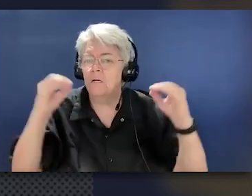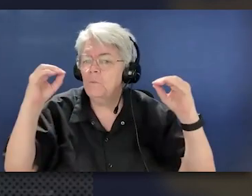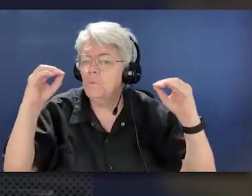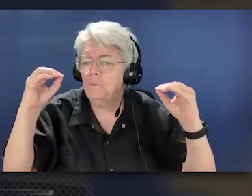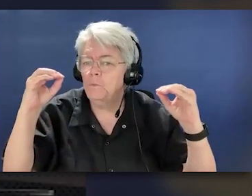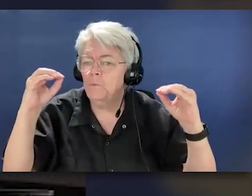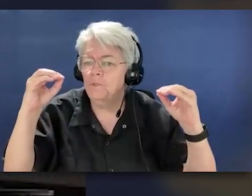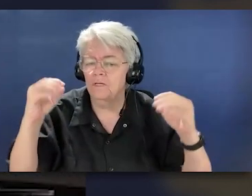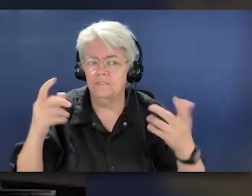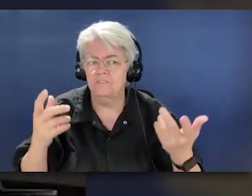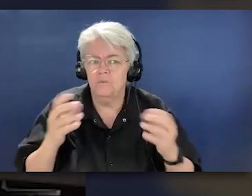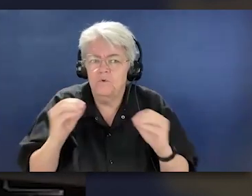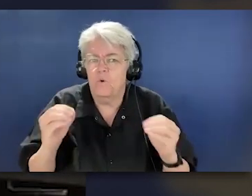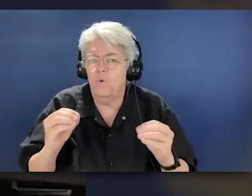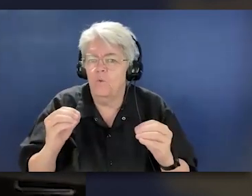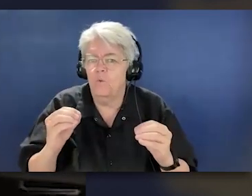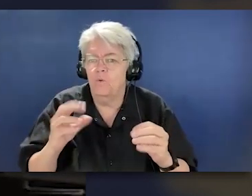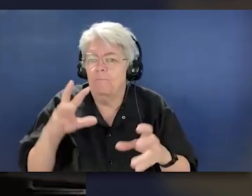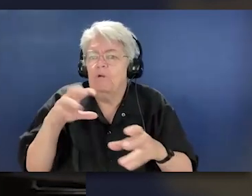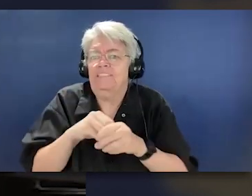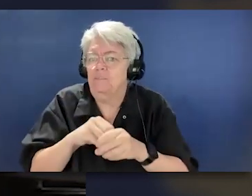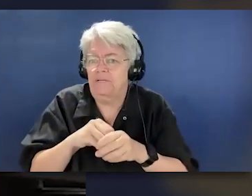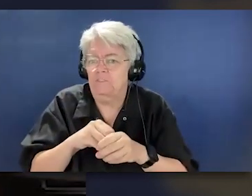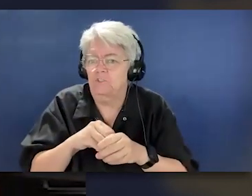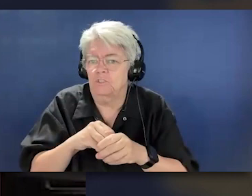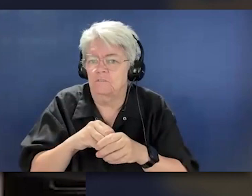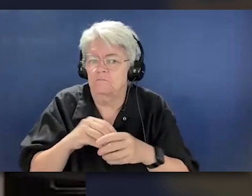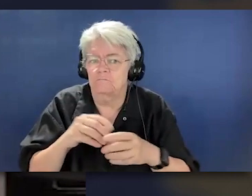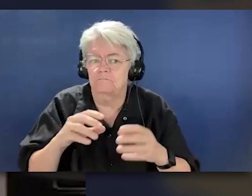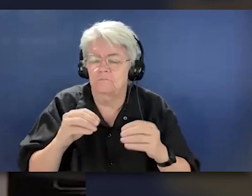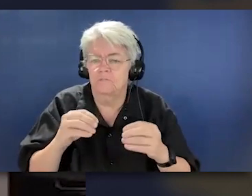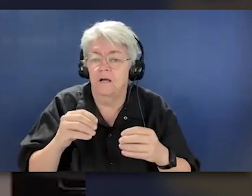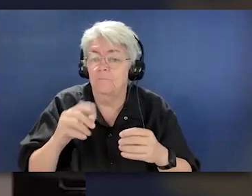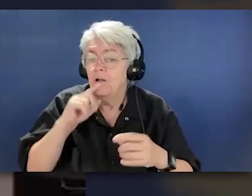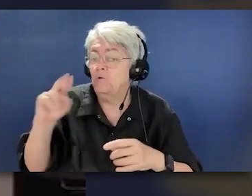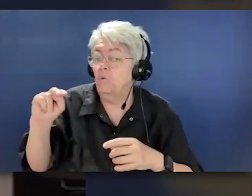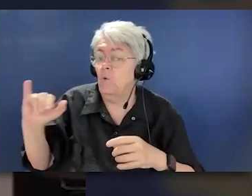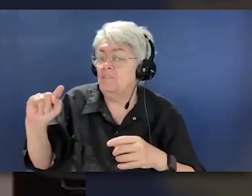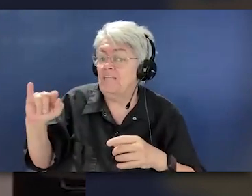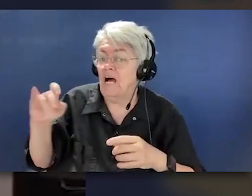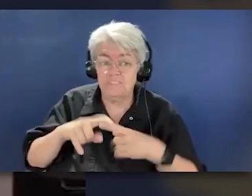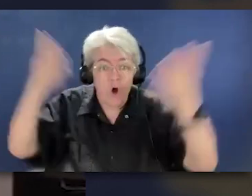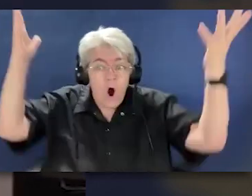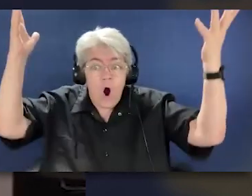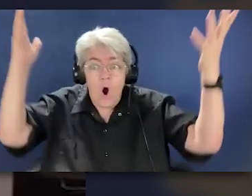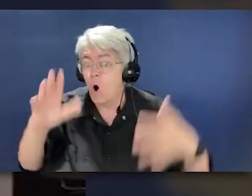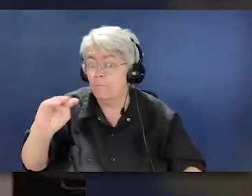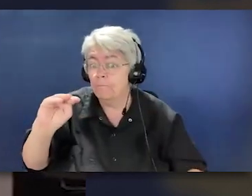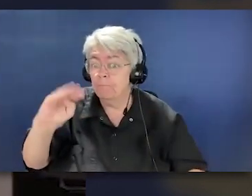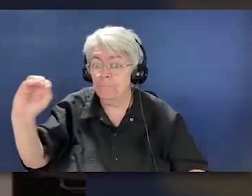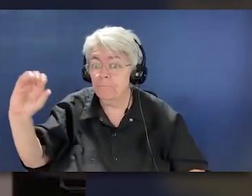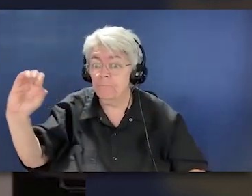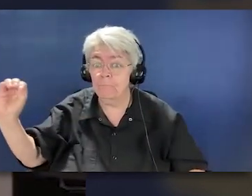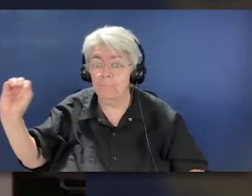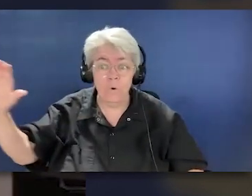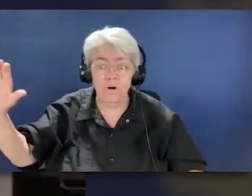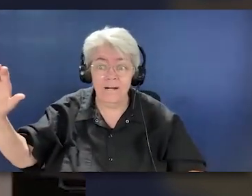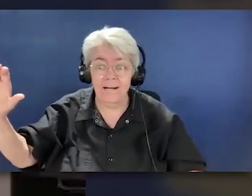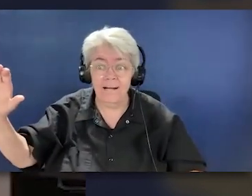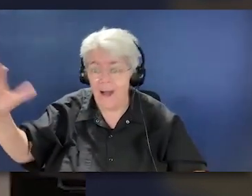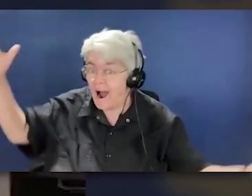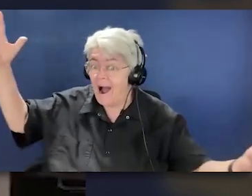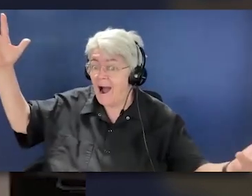to it, really. But the New York Times person said, "Oh, these are both MOOCs," and the name stuck,